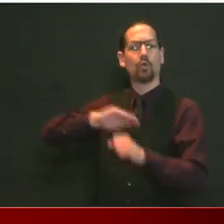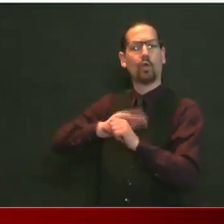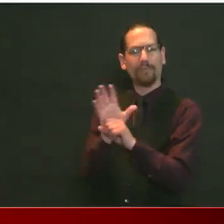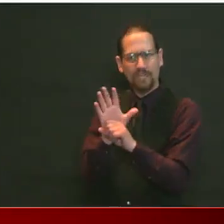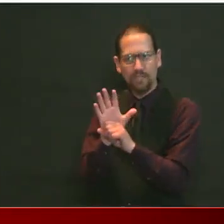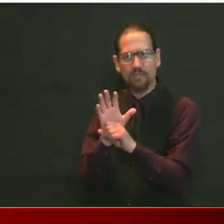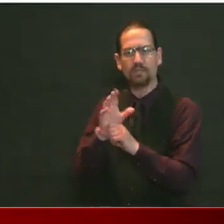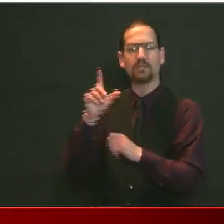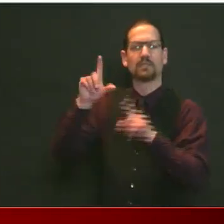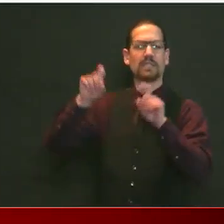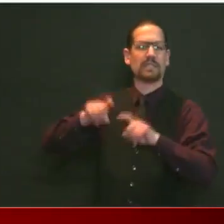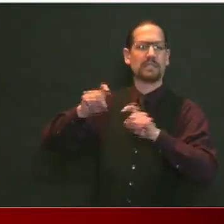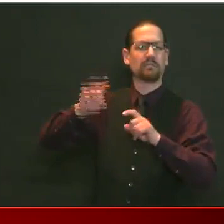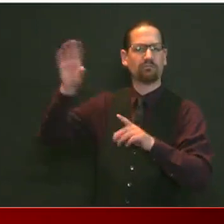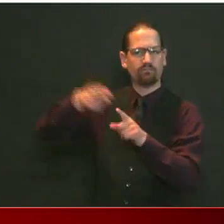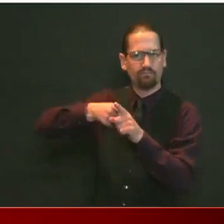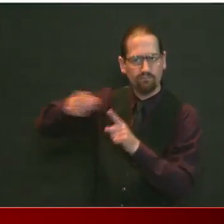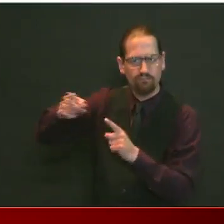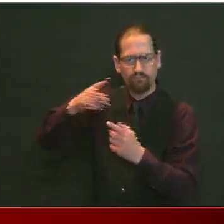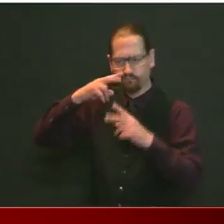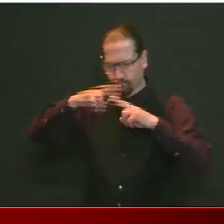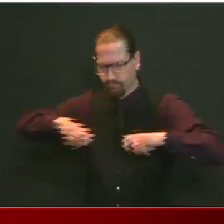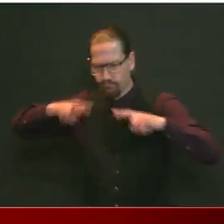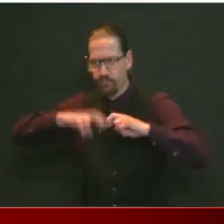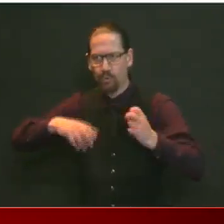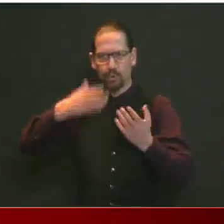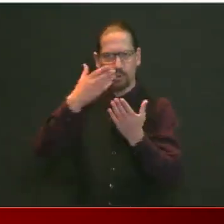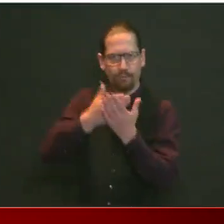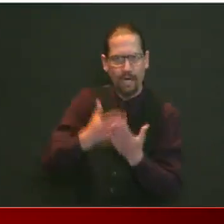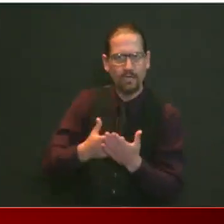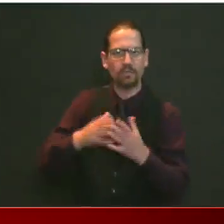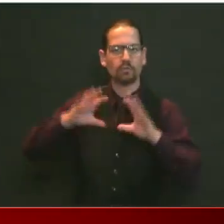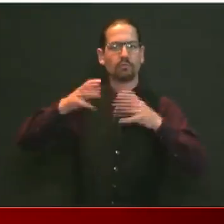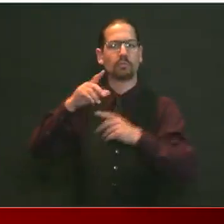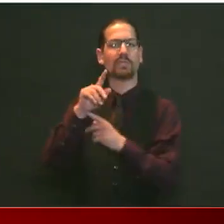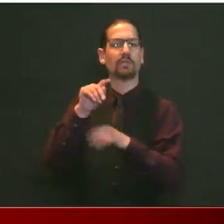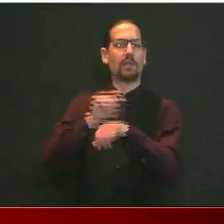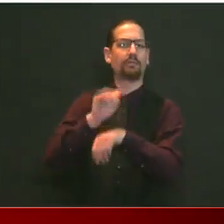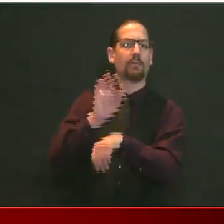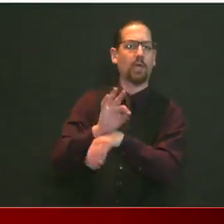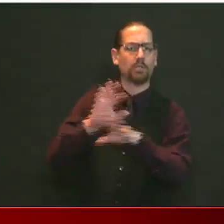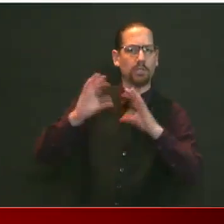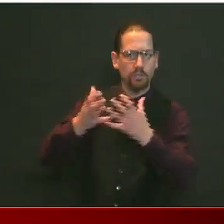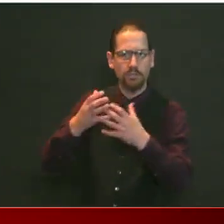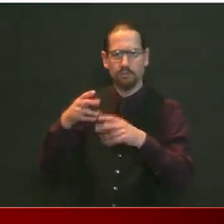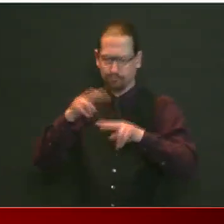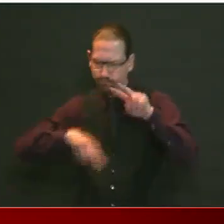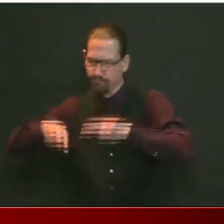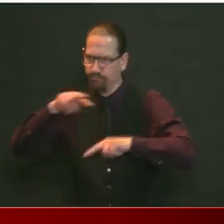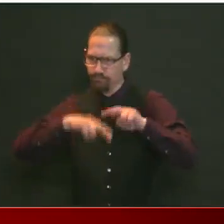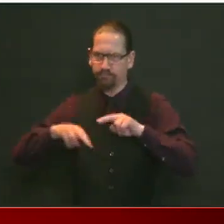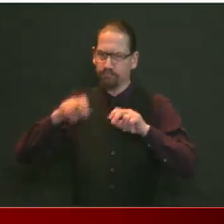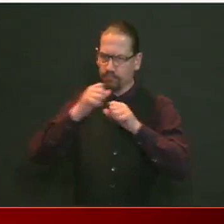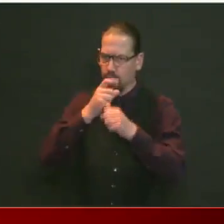DOING WITH ANTIBODY TESTS UNDER THE GUIDANCE OF OUR RHODE ISLAND COVID TESTING AND VALIDATION